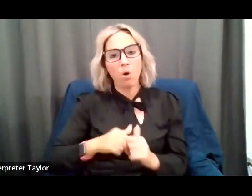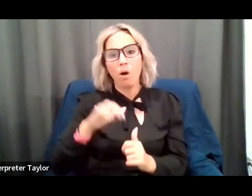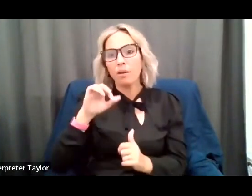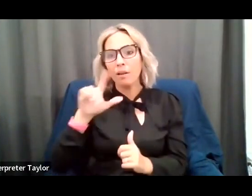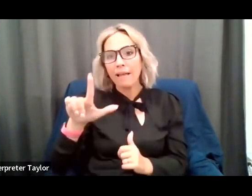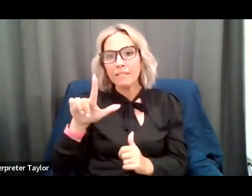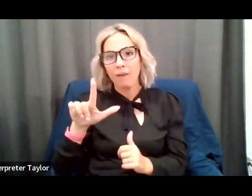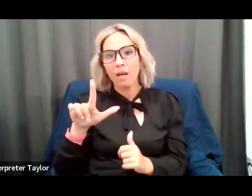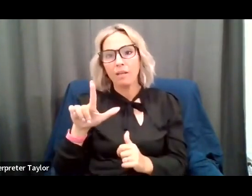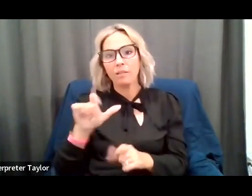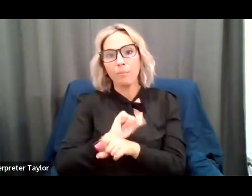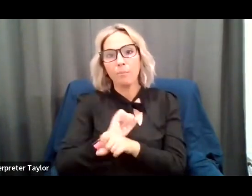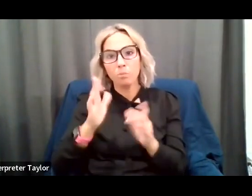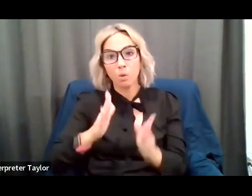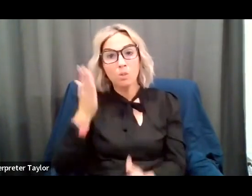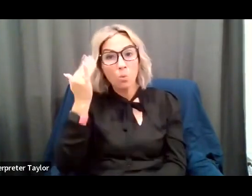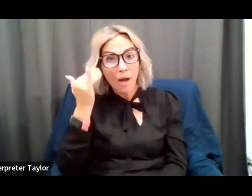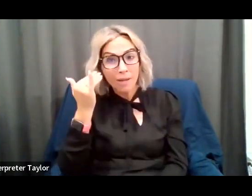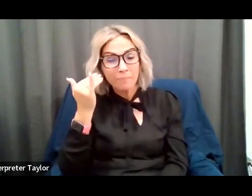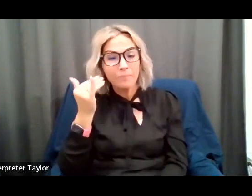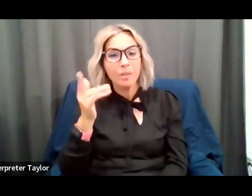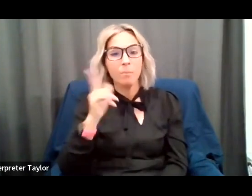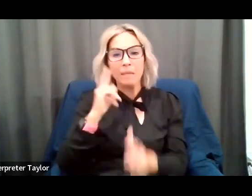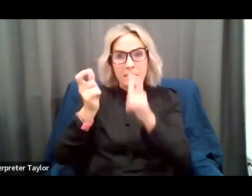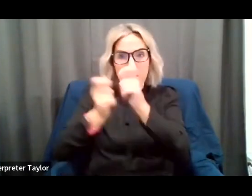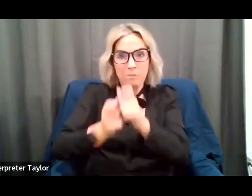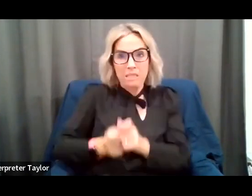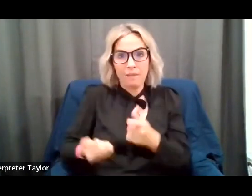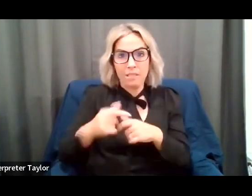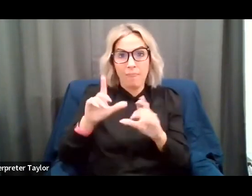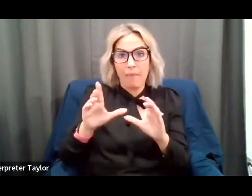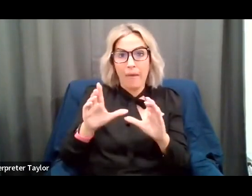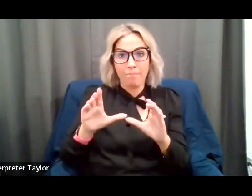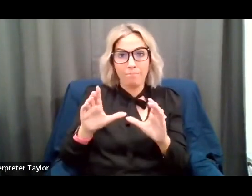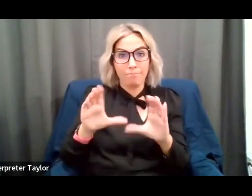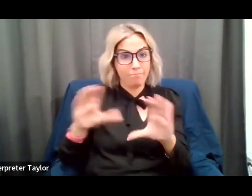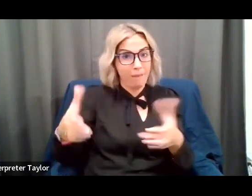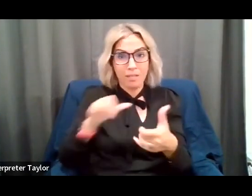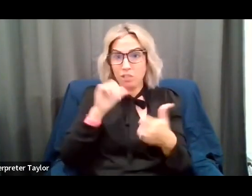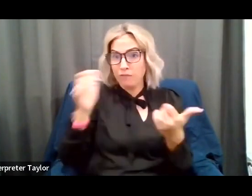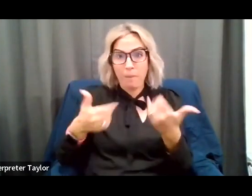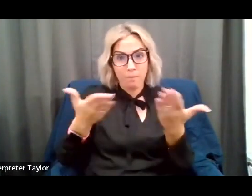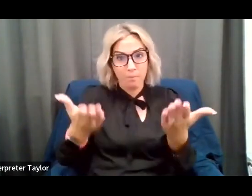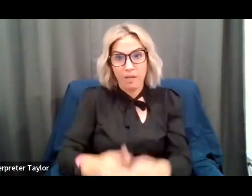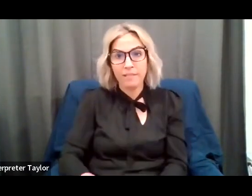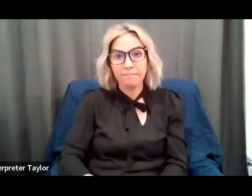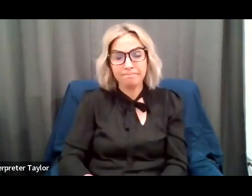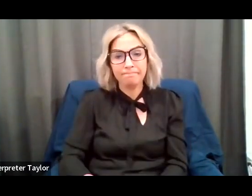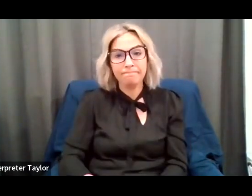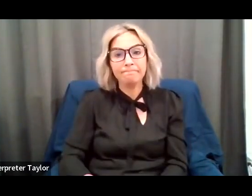Classified because specifics of that package have not been given out yet. In light of the fact that